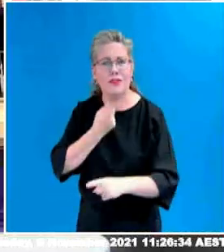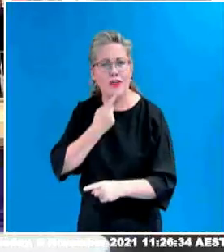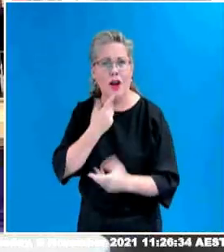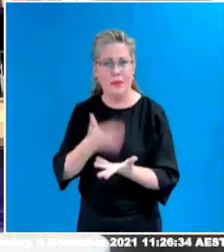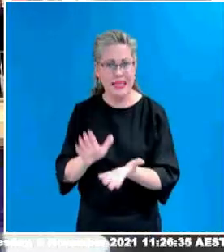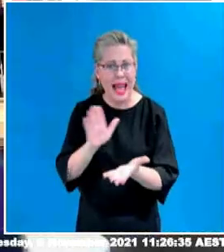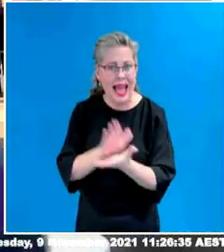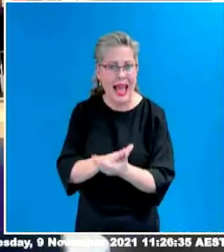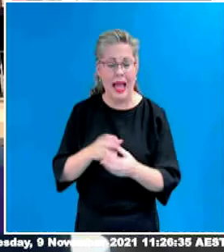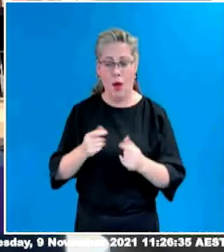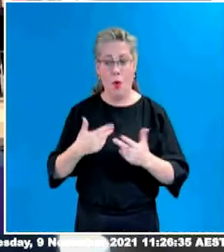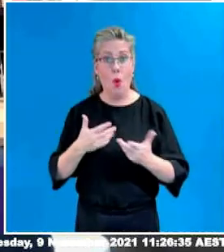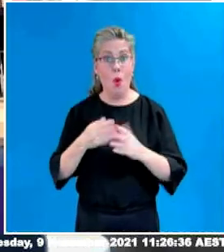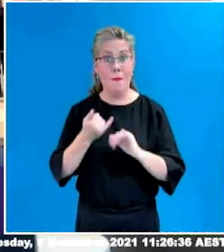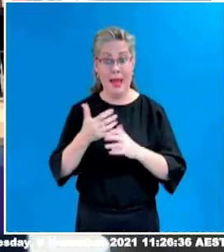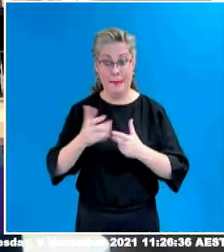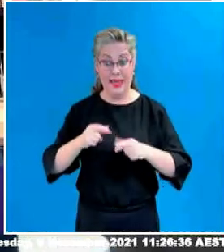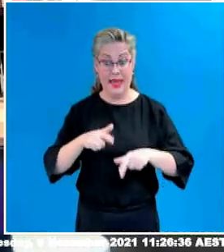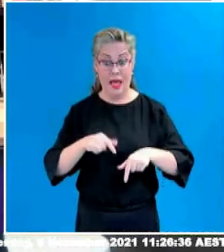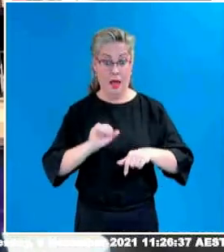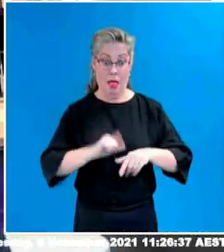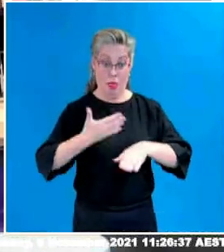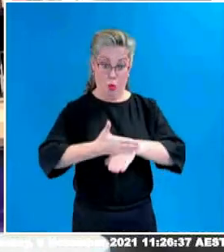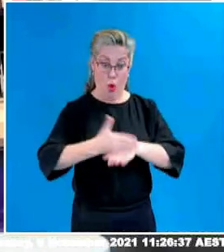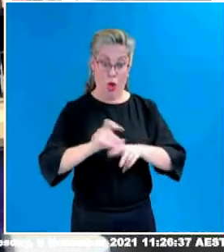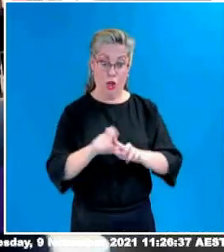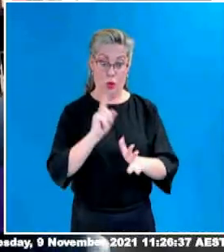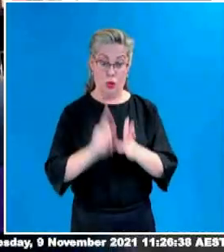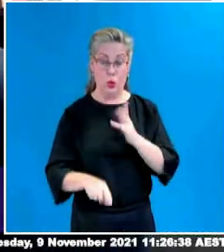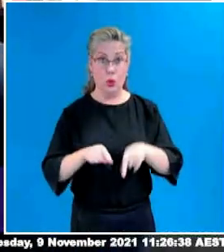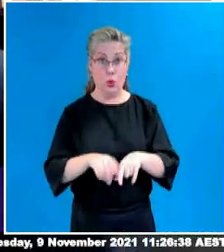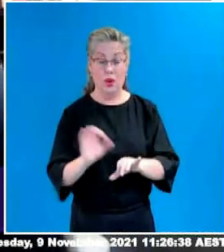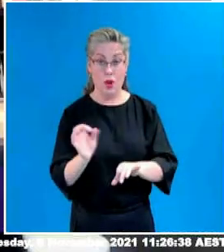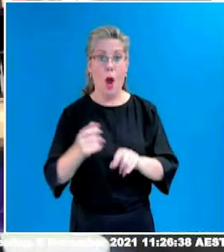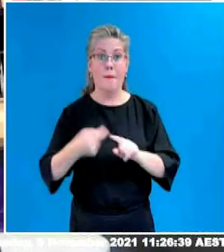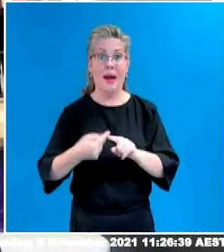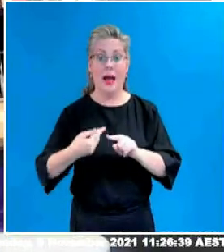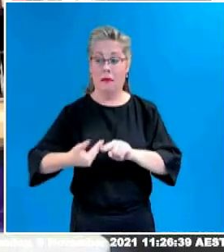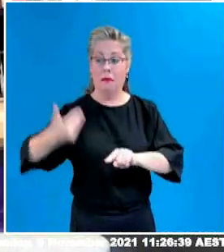Whether it has effectively filtered down to mitigate modern slavery at the